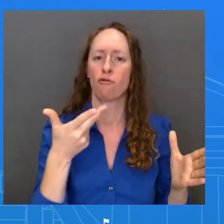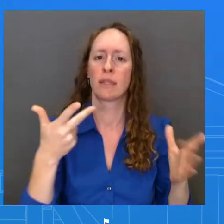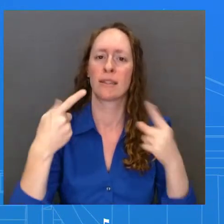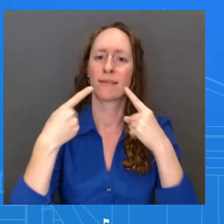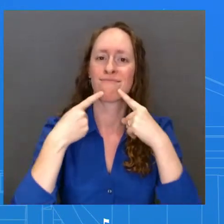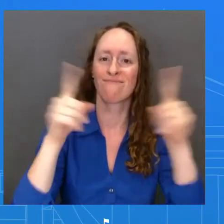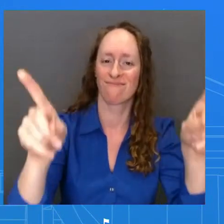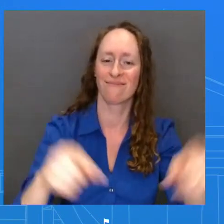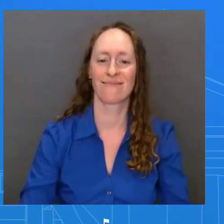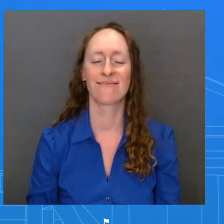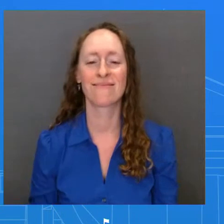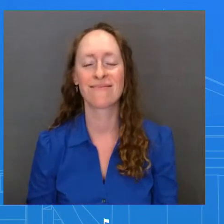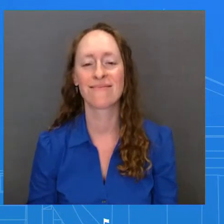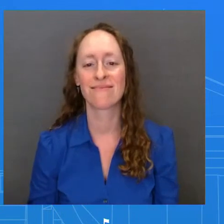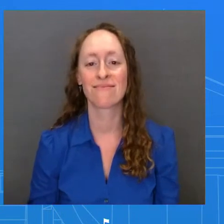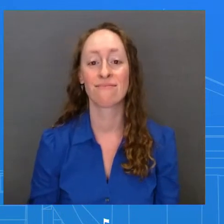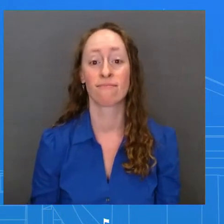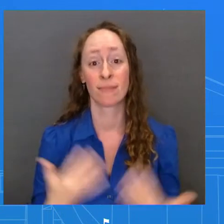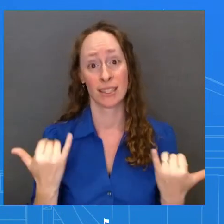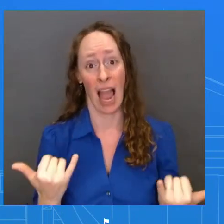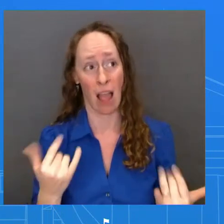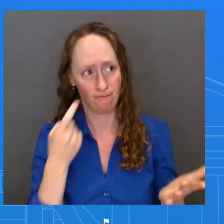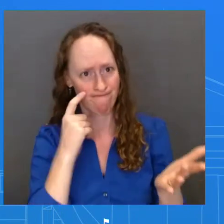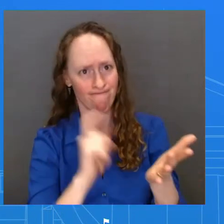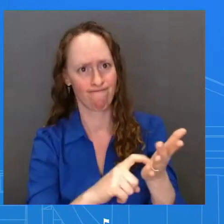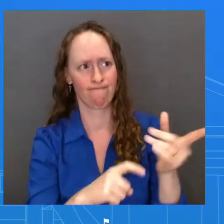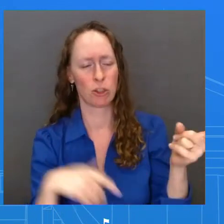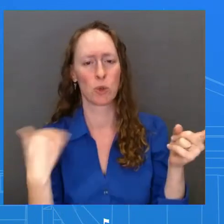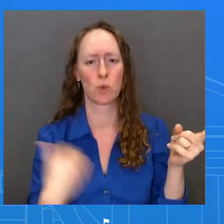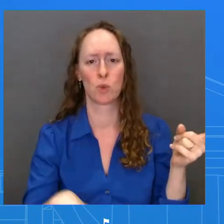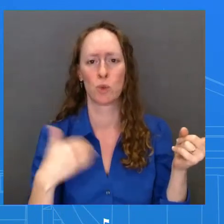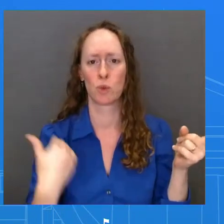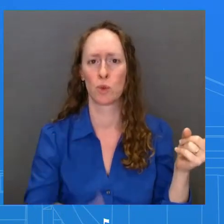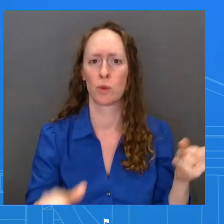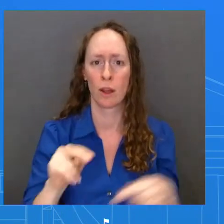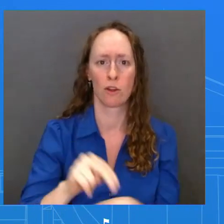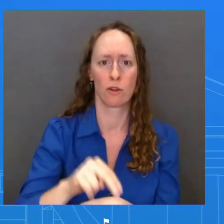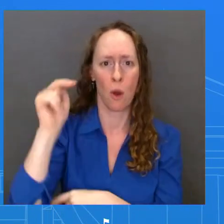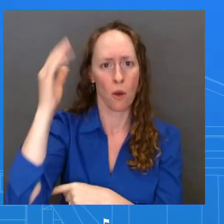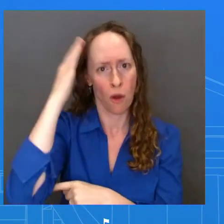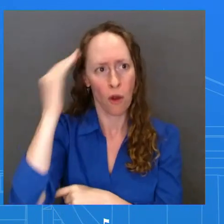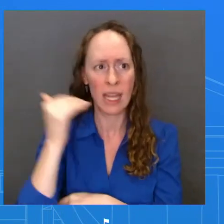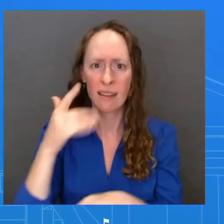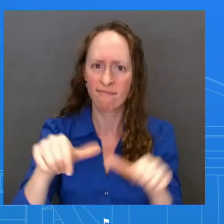including a multiyear exercise plan, deeper coordination and integration on ballistic missile defense,